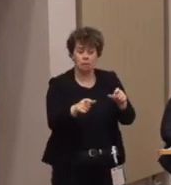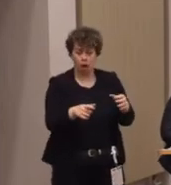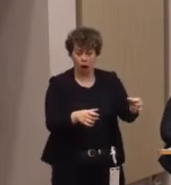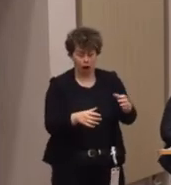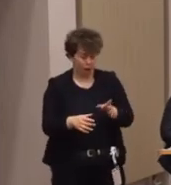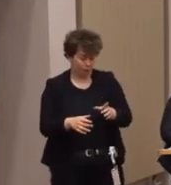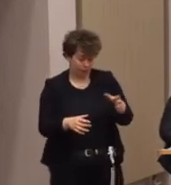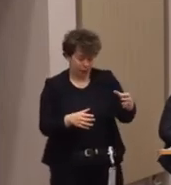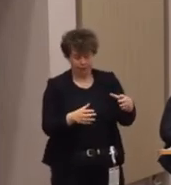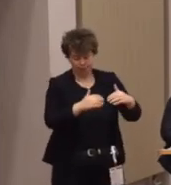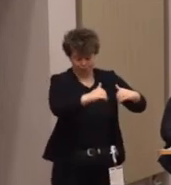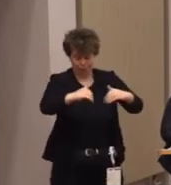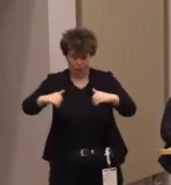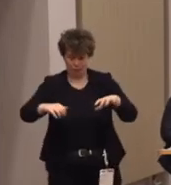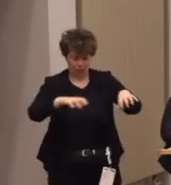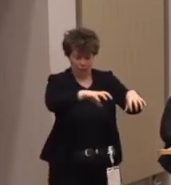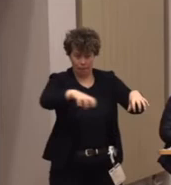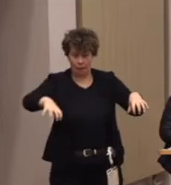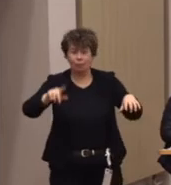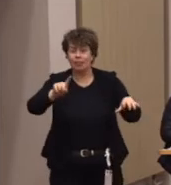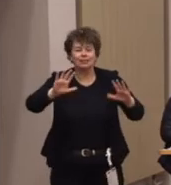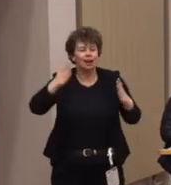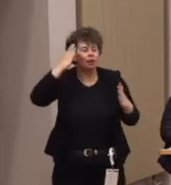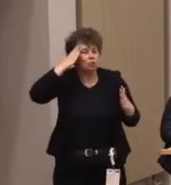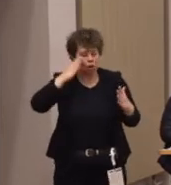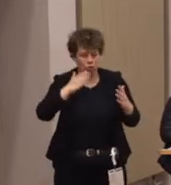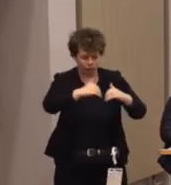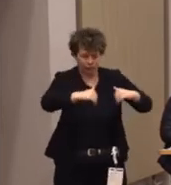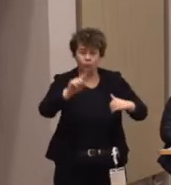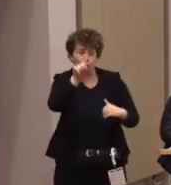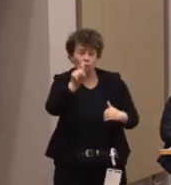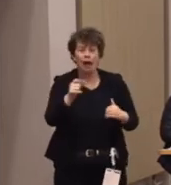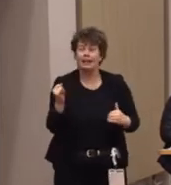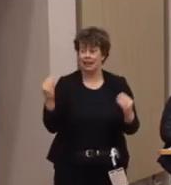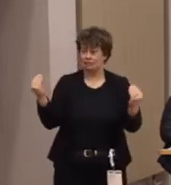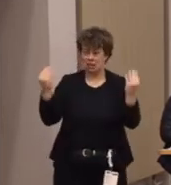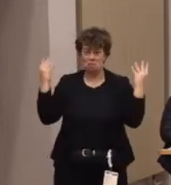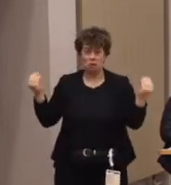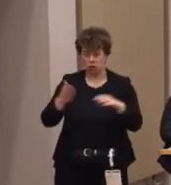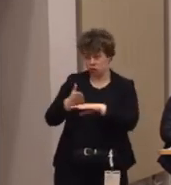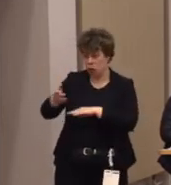during the humanitarian emergencies crises and conflict. The experience reflects the